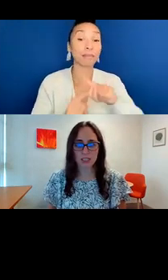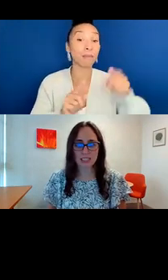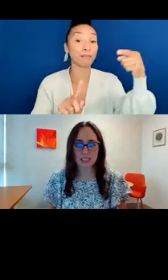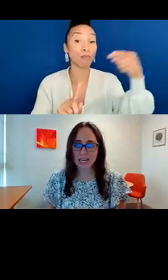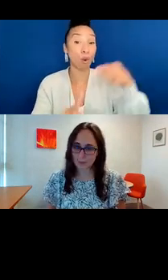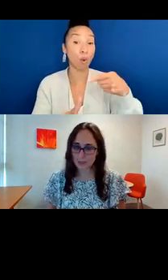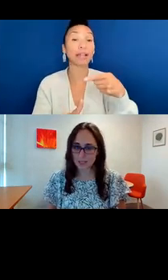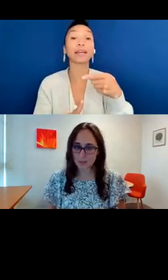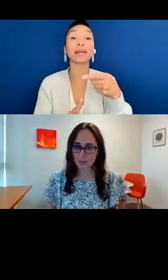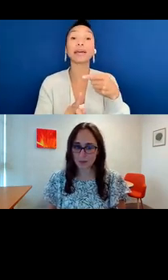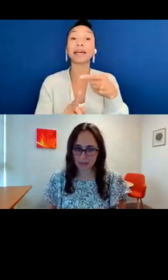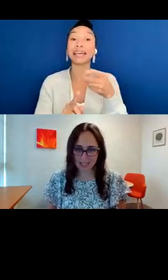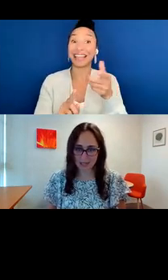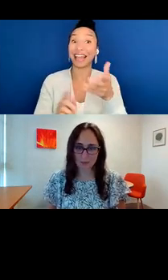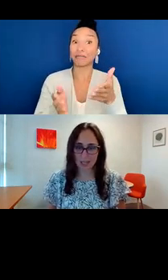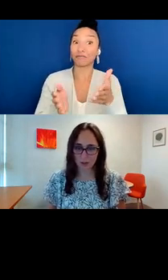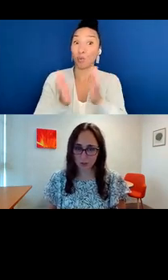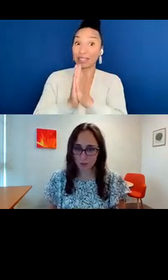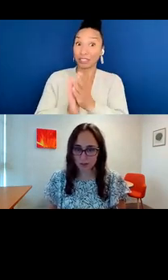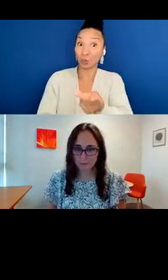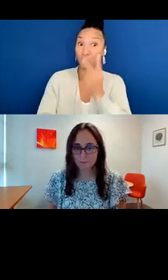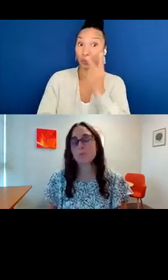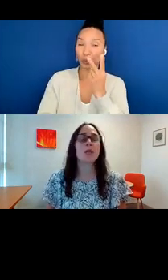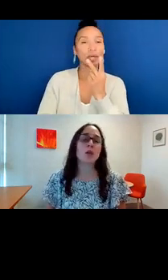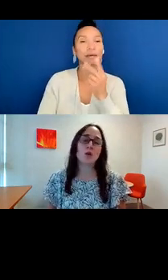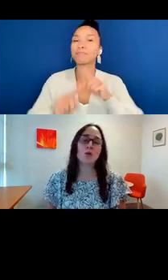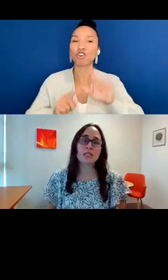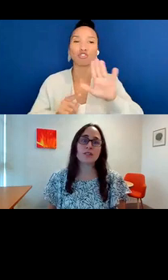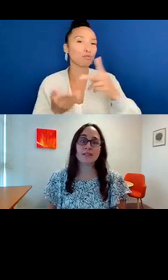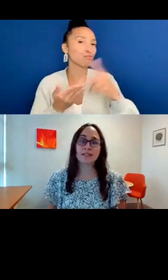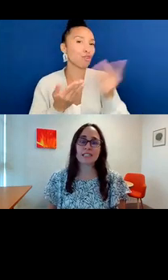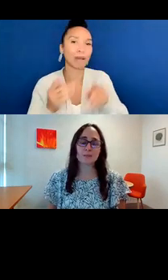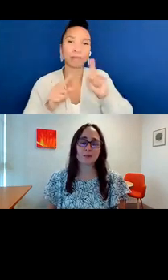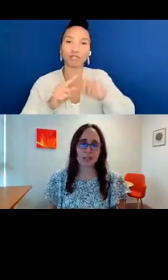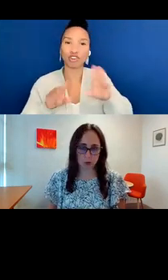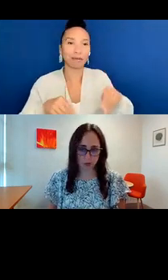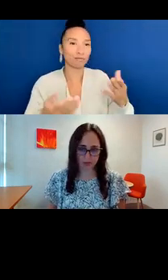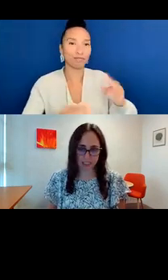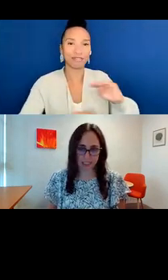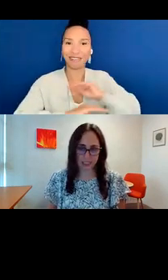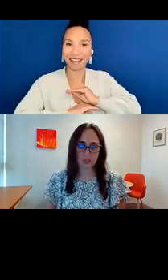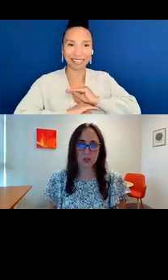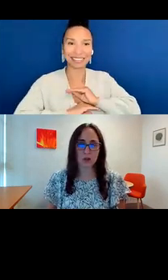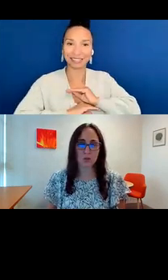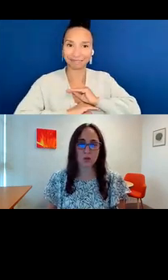were not able to be provided by your program who is grant-funded to provide those services.